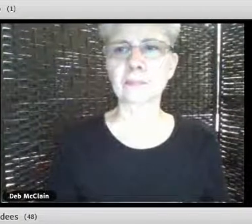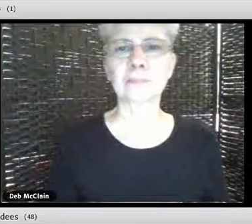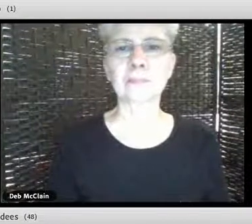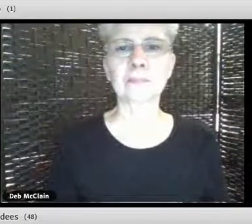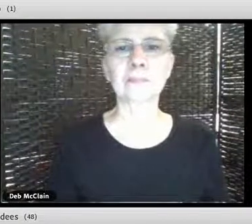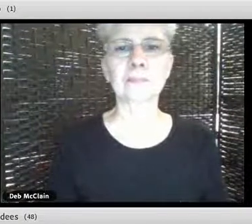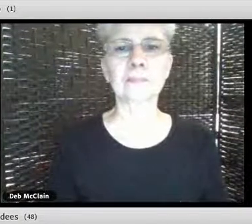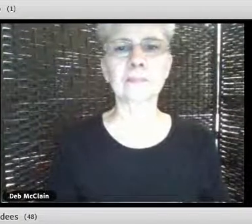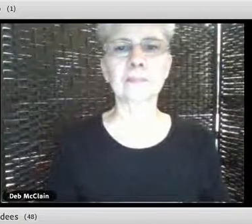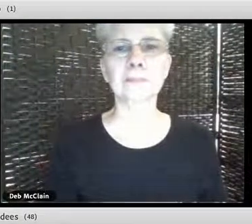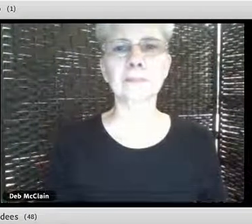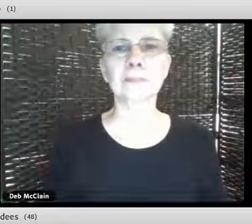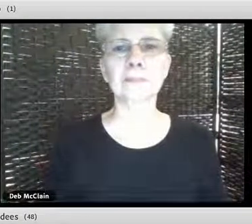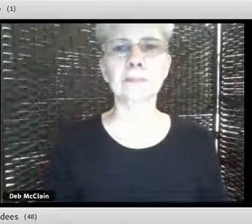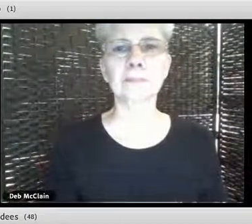Like I said, a tiny bit of a delay.